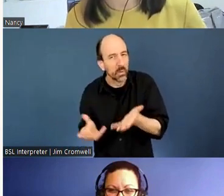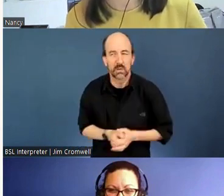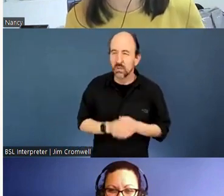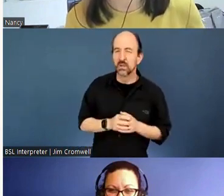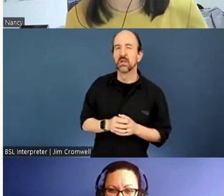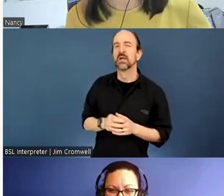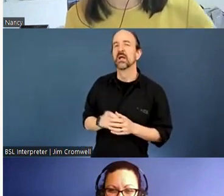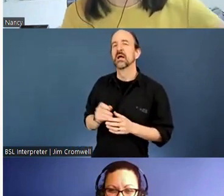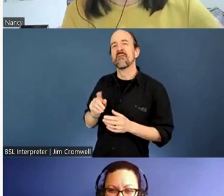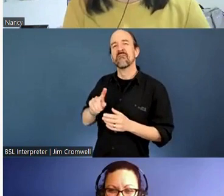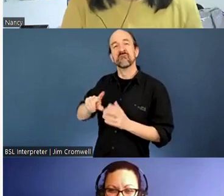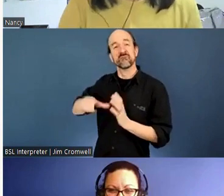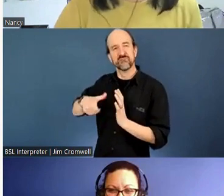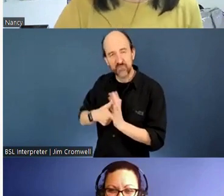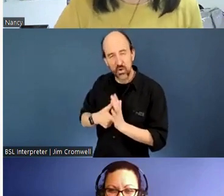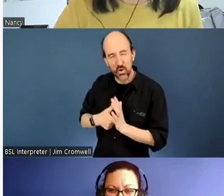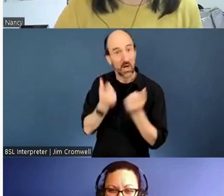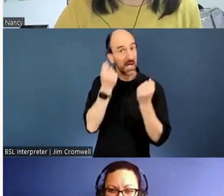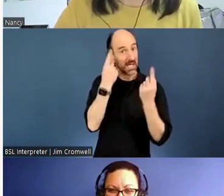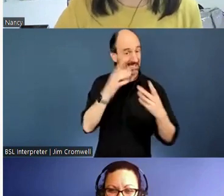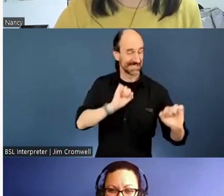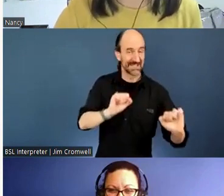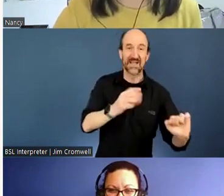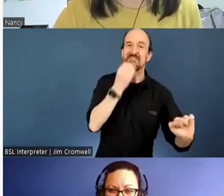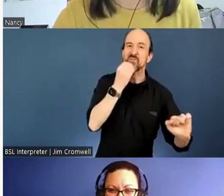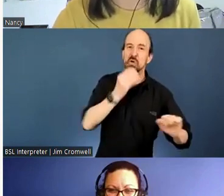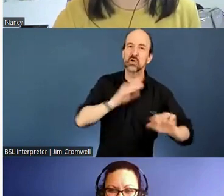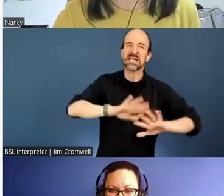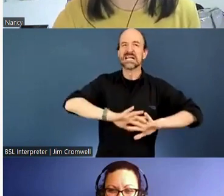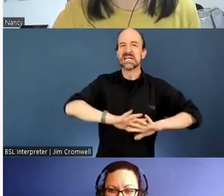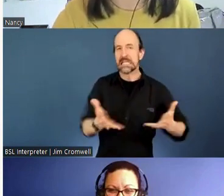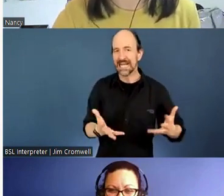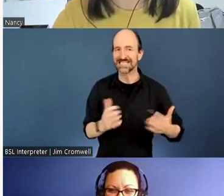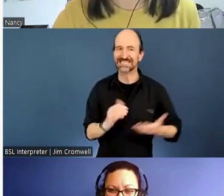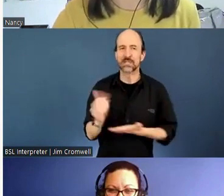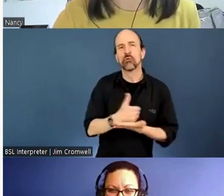understand food insecurity. They developed a survey with